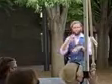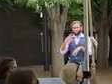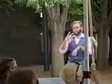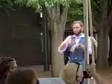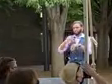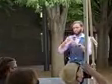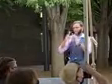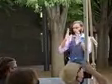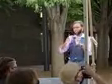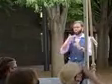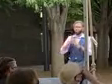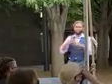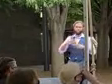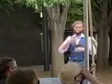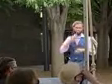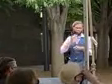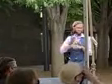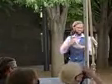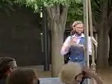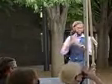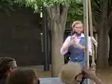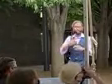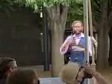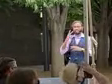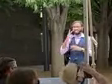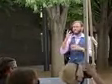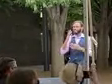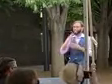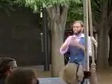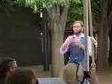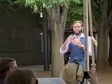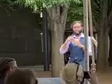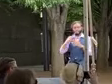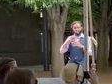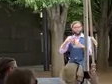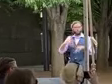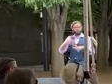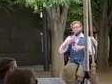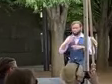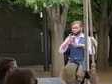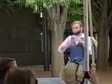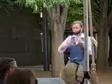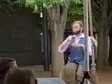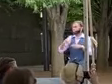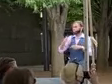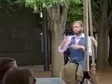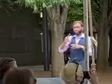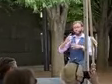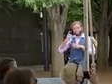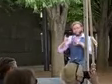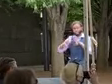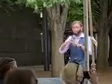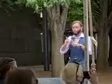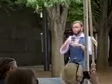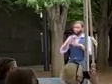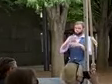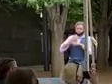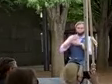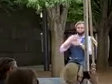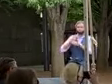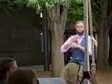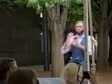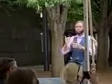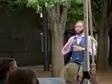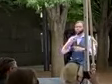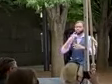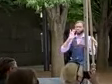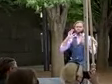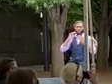There were a lot of sparks in the House and she gave back as much as she took, and it was a good lesson in leadership to watch her.